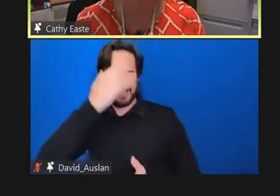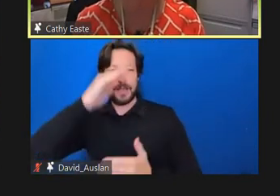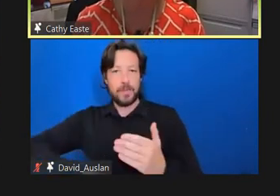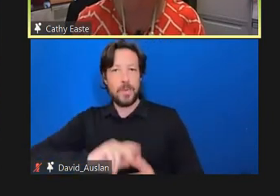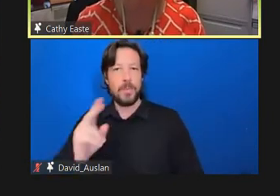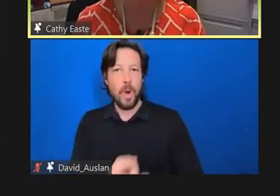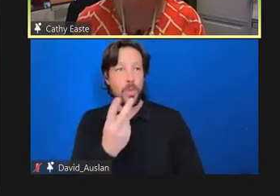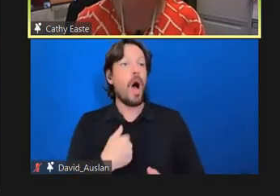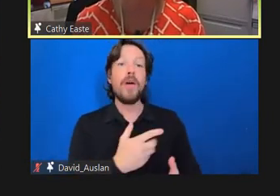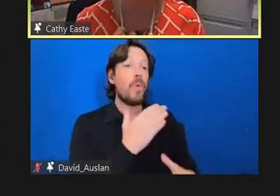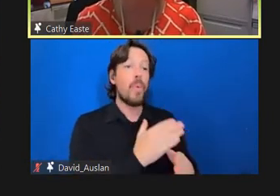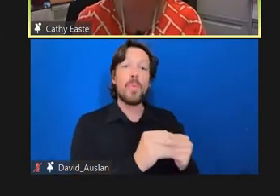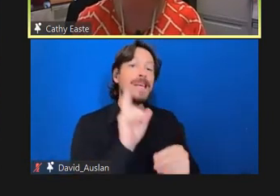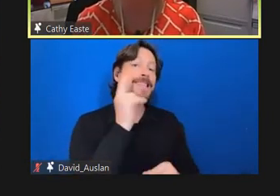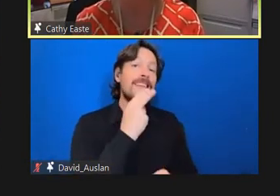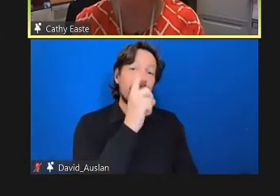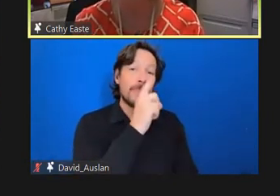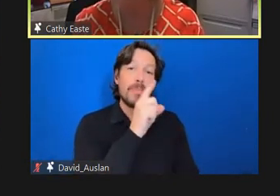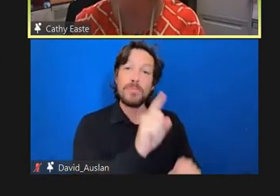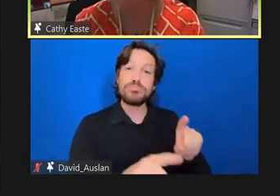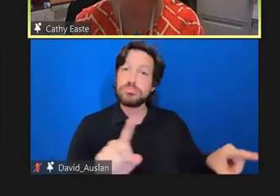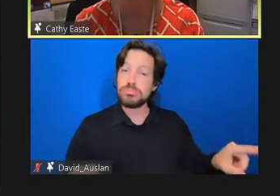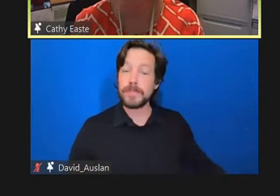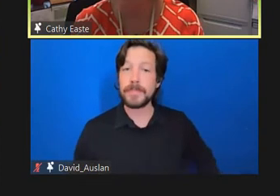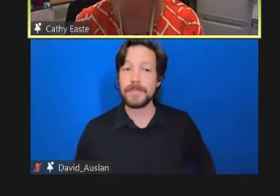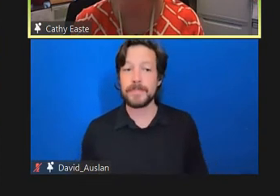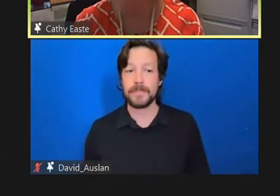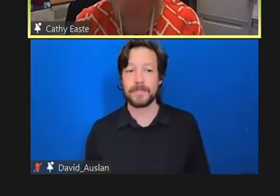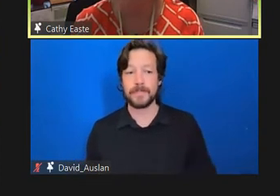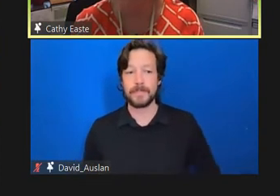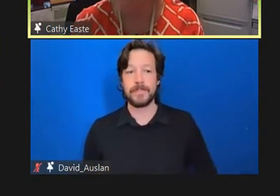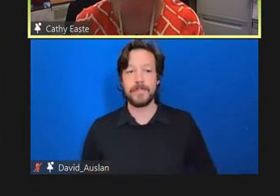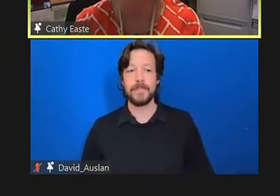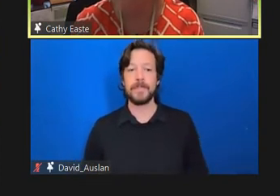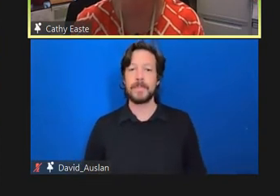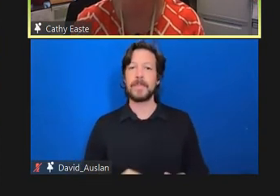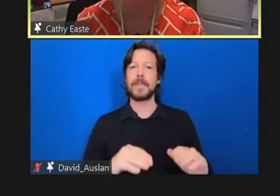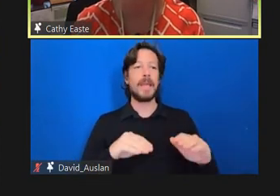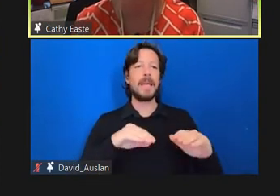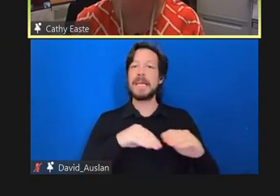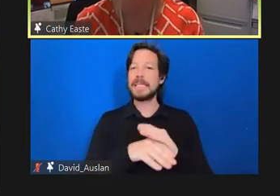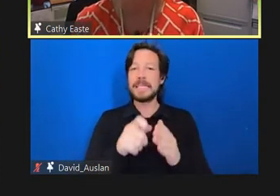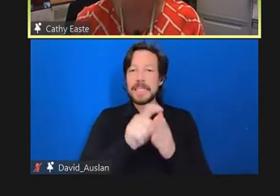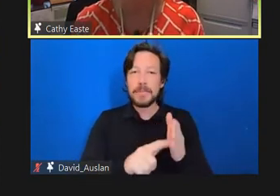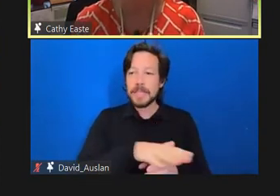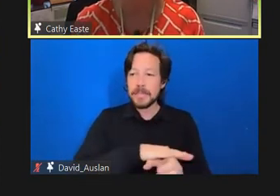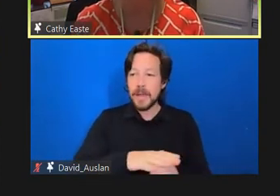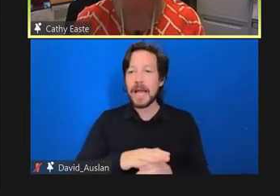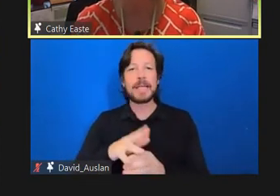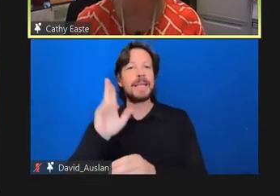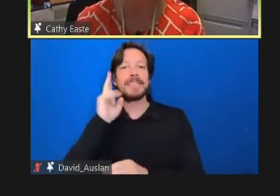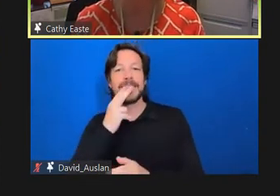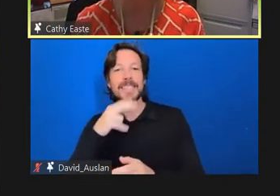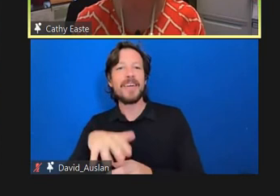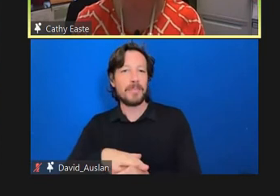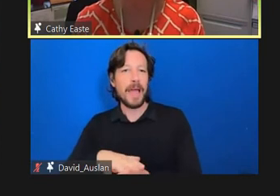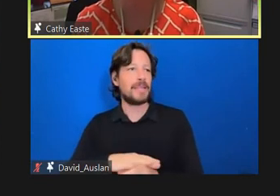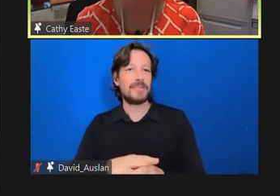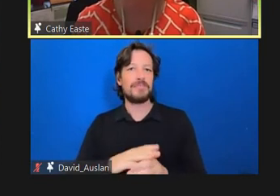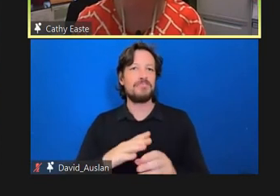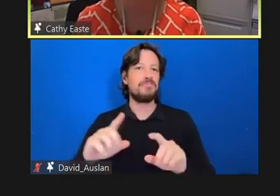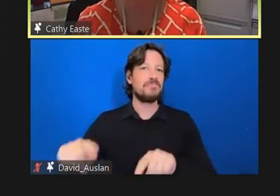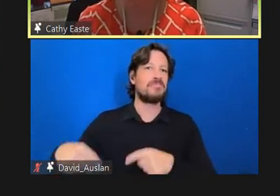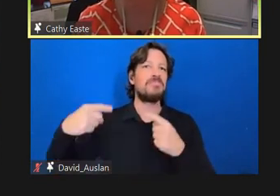with deaf people in the disability space and the deaf space for quite a lot of time. Riona has been